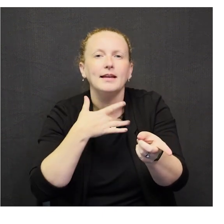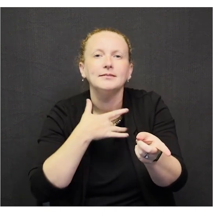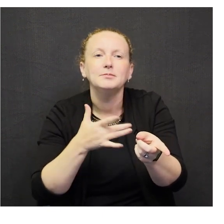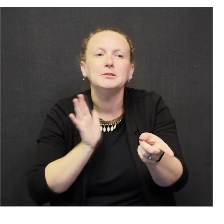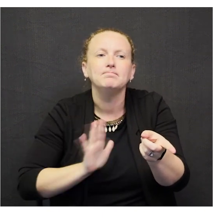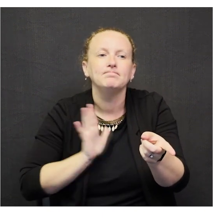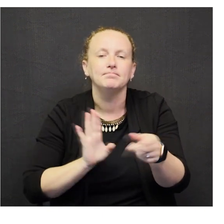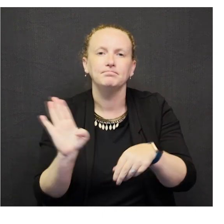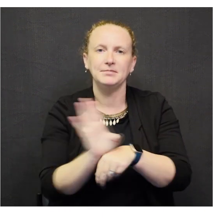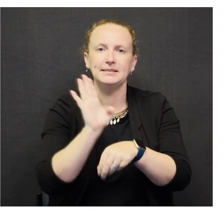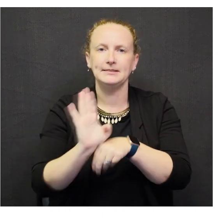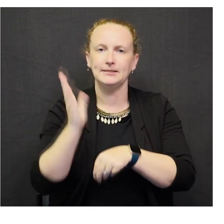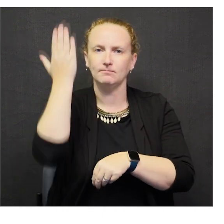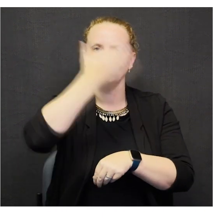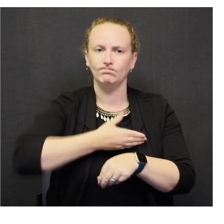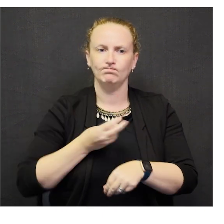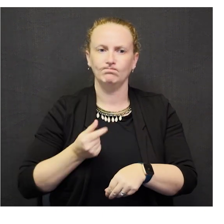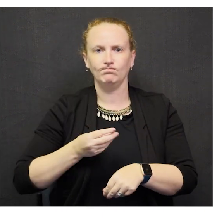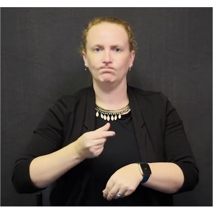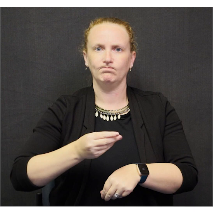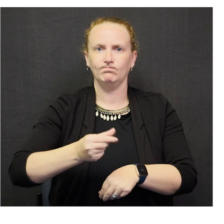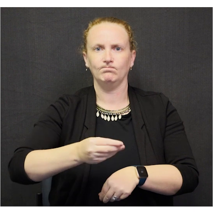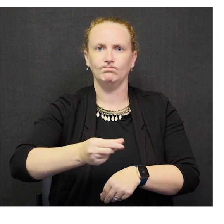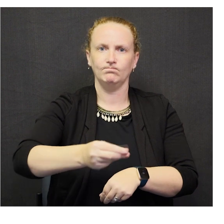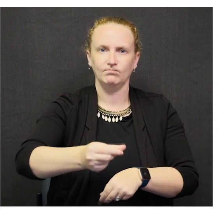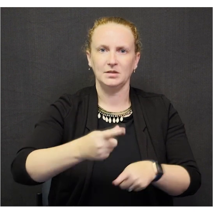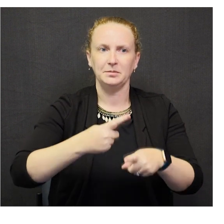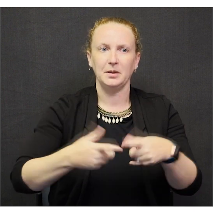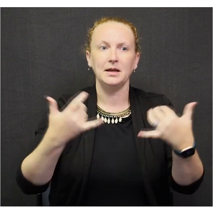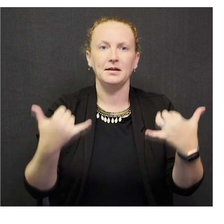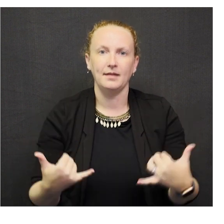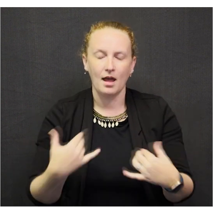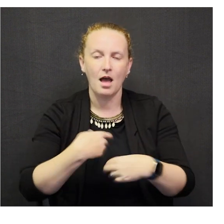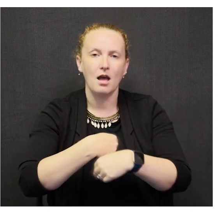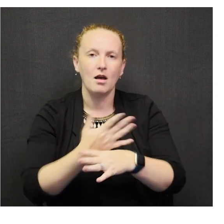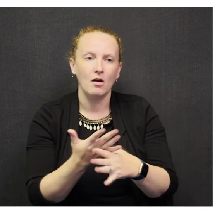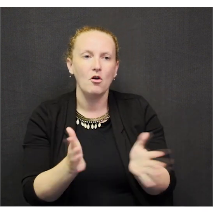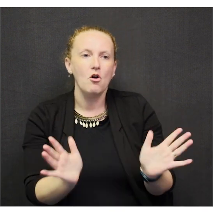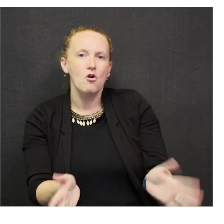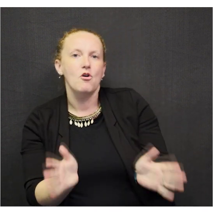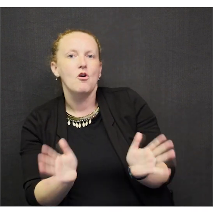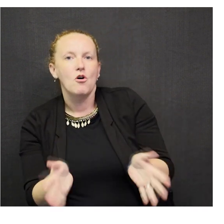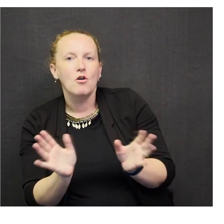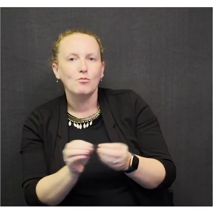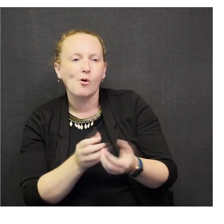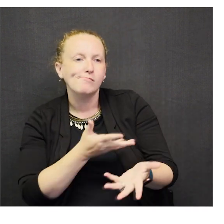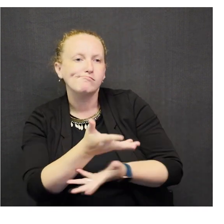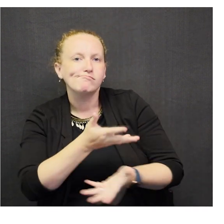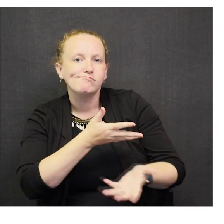curt there actually staying longer than having more quality and sometimes more quantity time